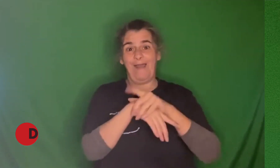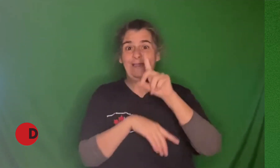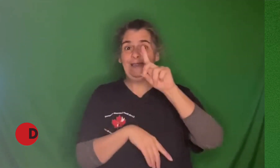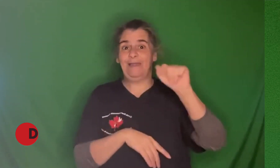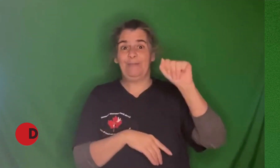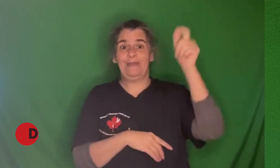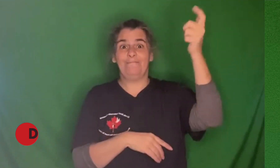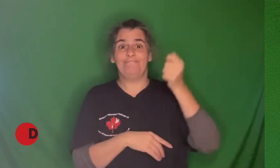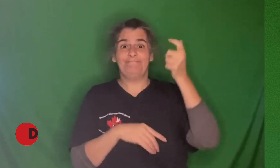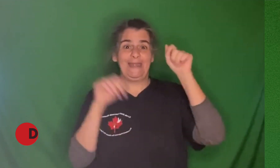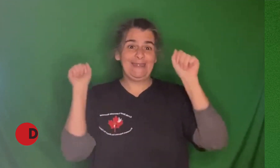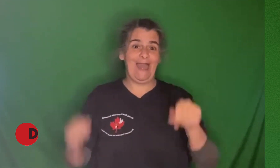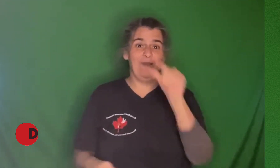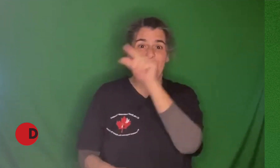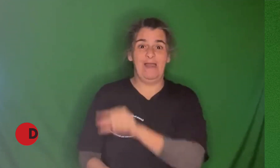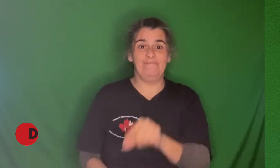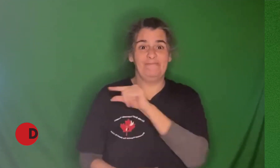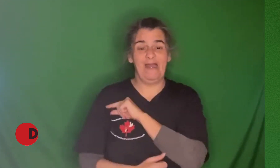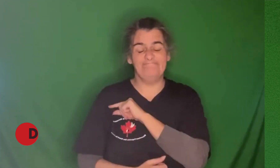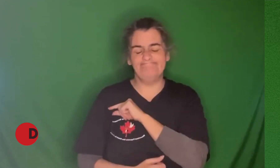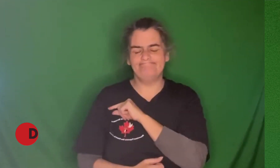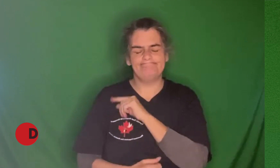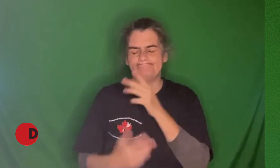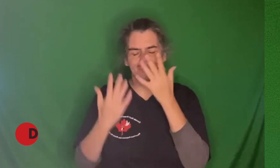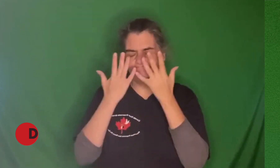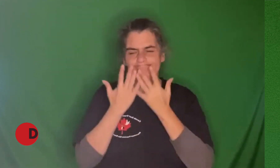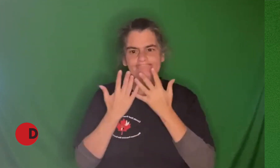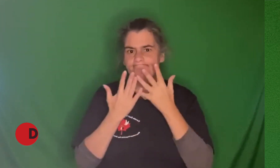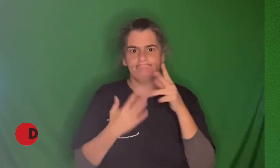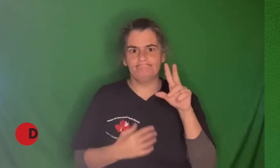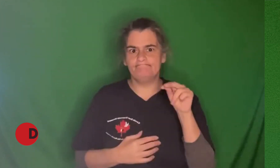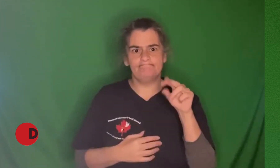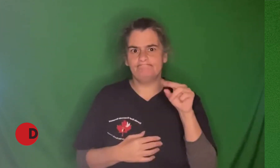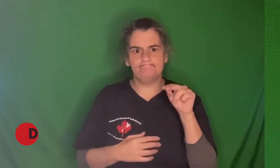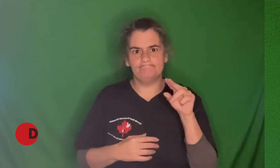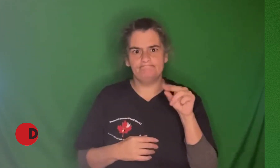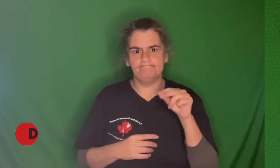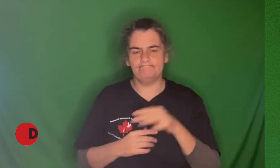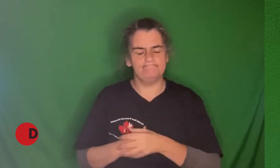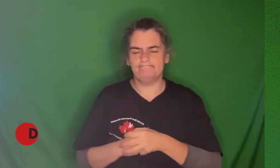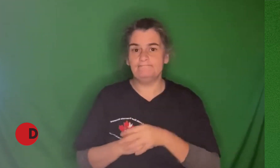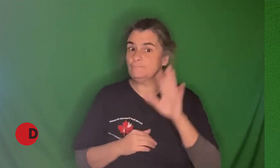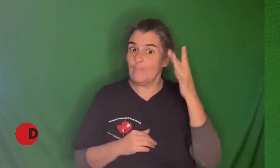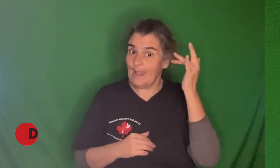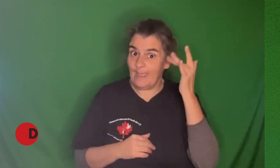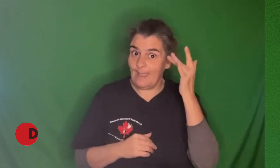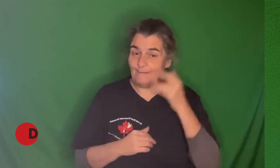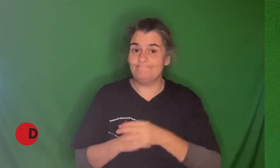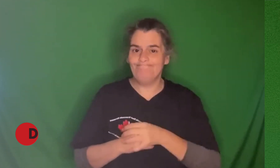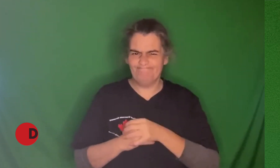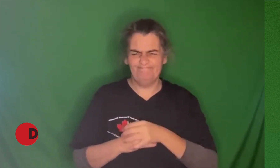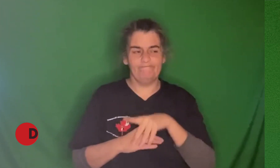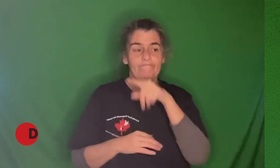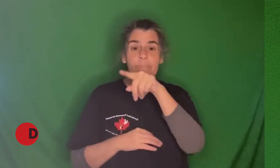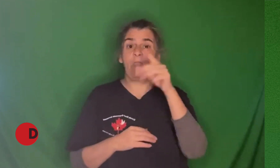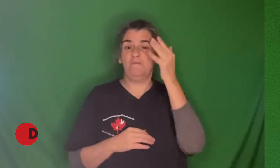food and bills. Does the $500 mean all who get disability support qualify?